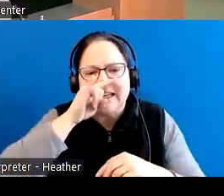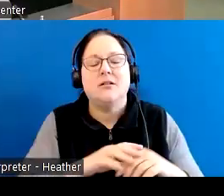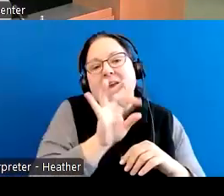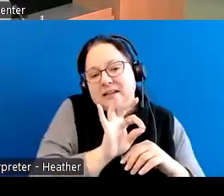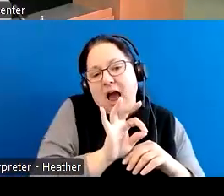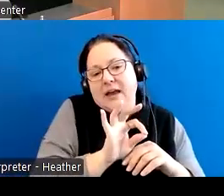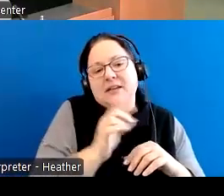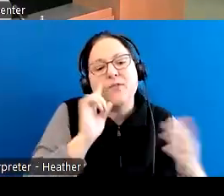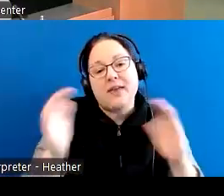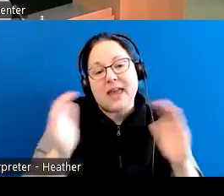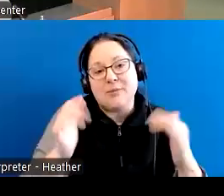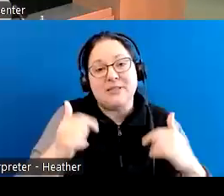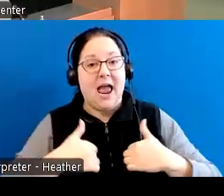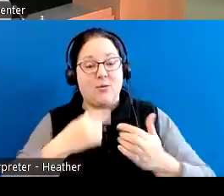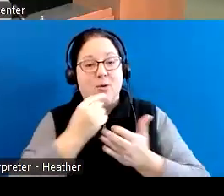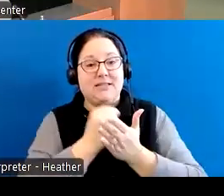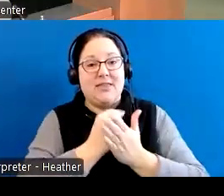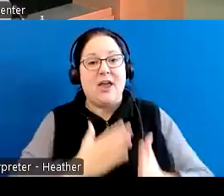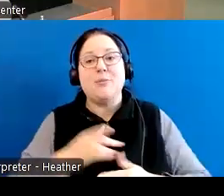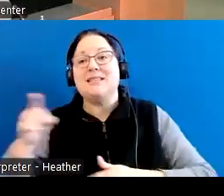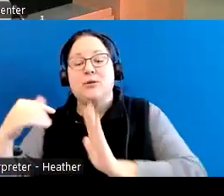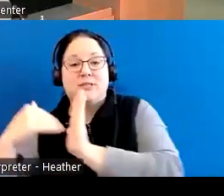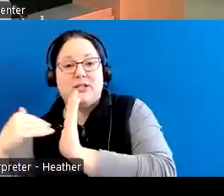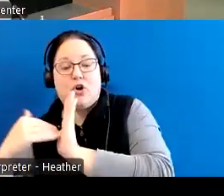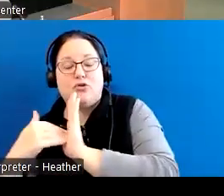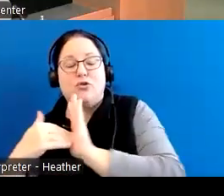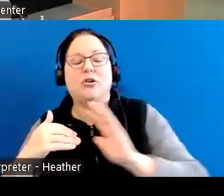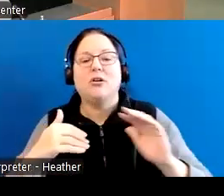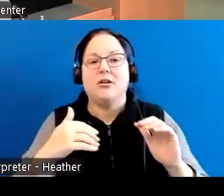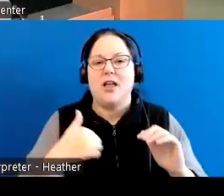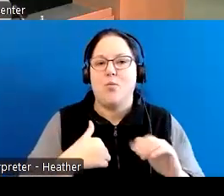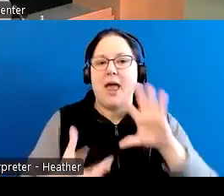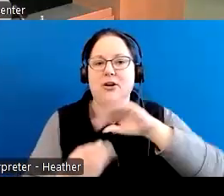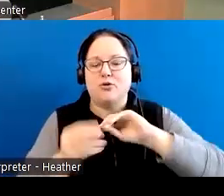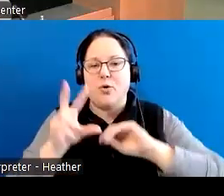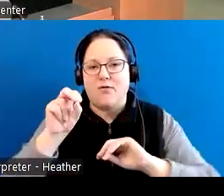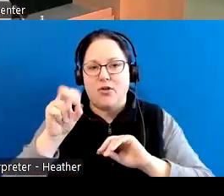the therapist and Dr. Garrison was the attending and um we had 30 patients participate in our